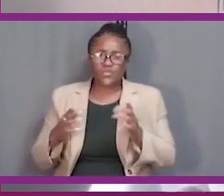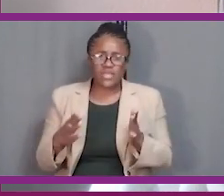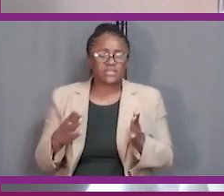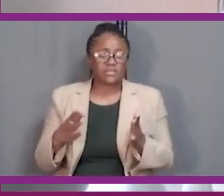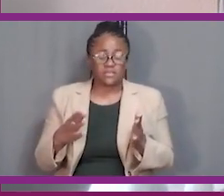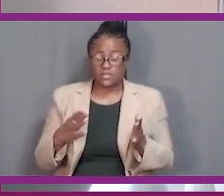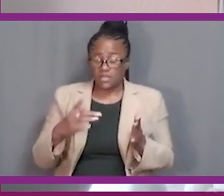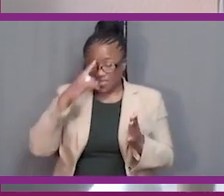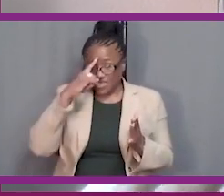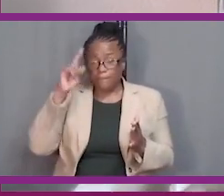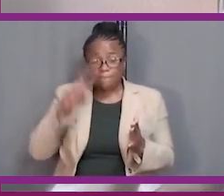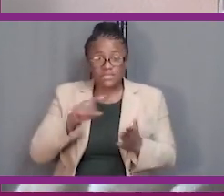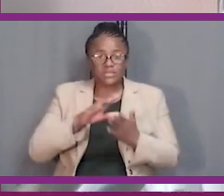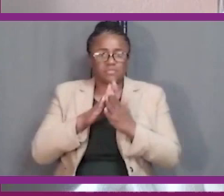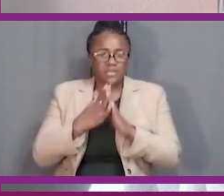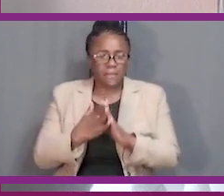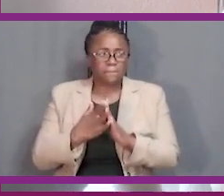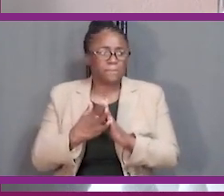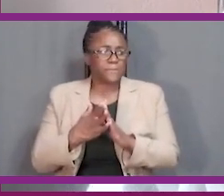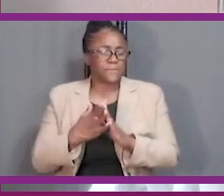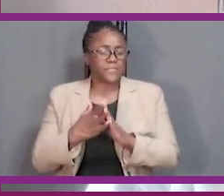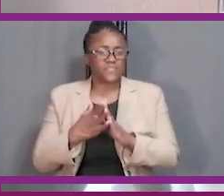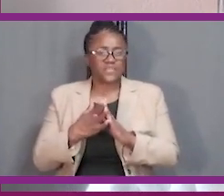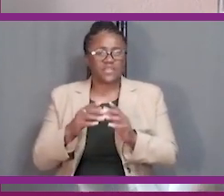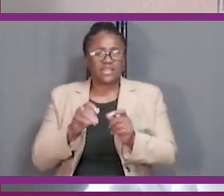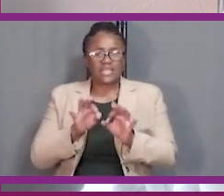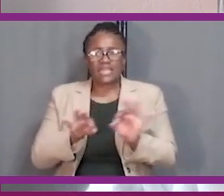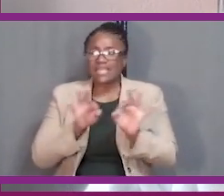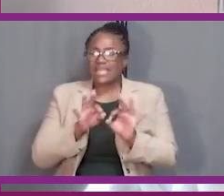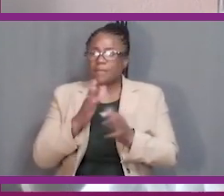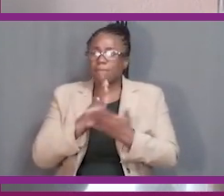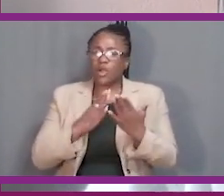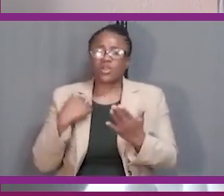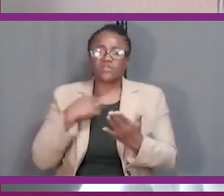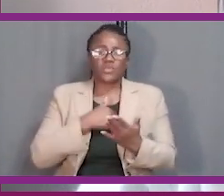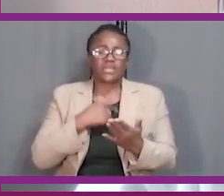about when we think about being in solidarity with disabled people on a larger scale.